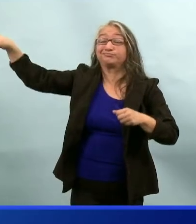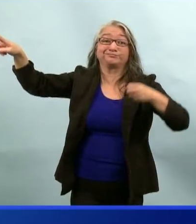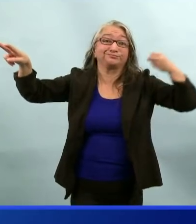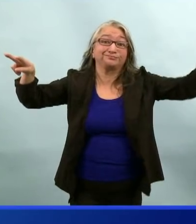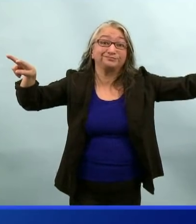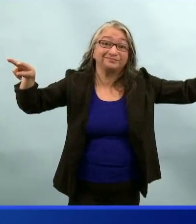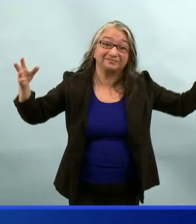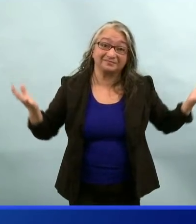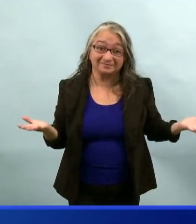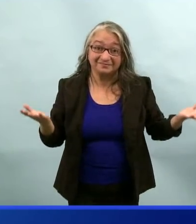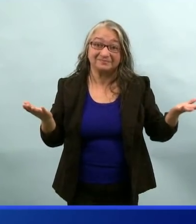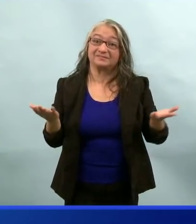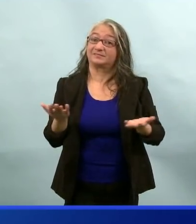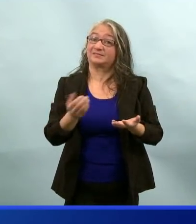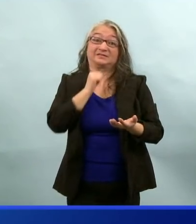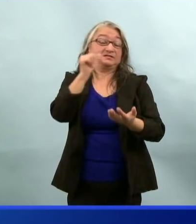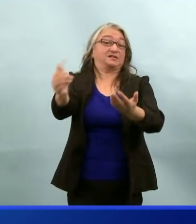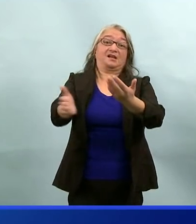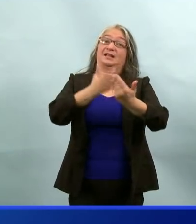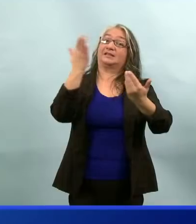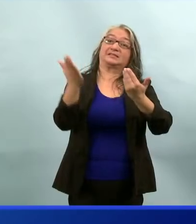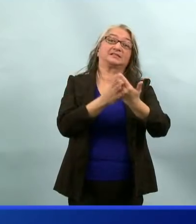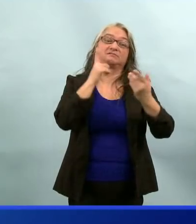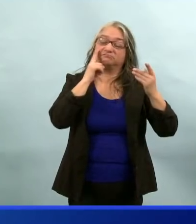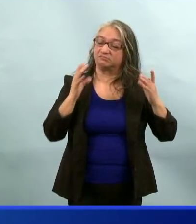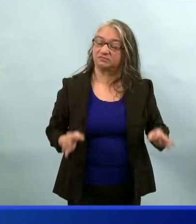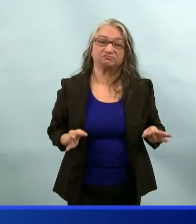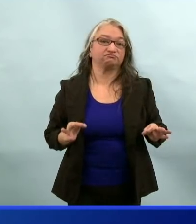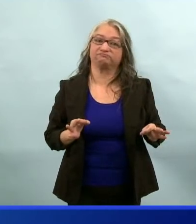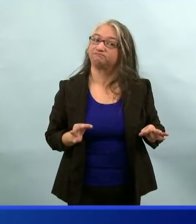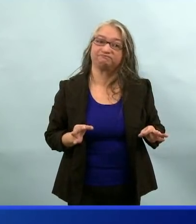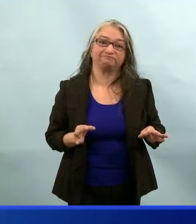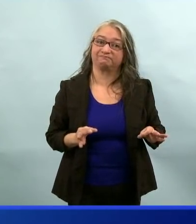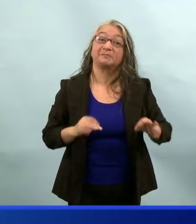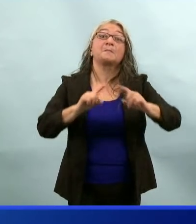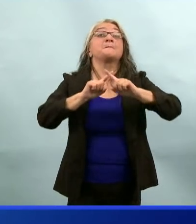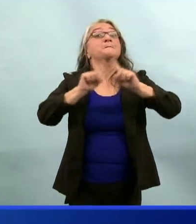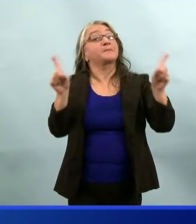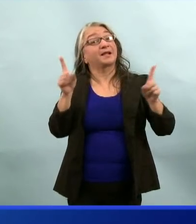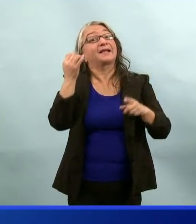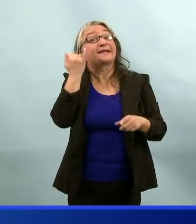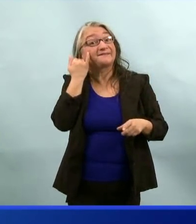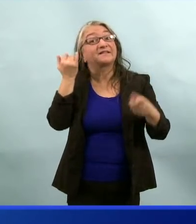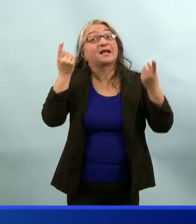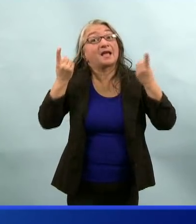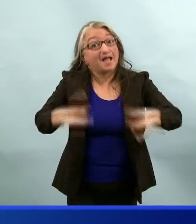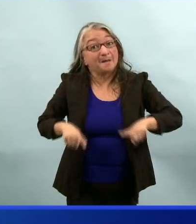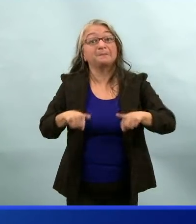want to emphasize that these patients continue to receive excellent care although we do recognize